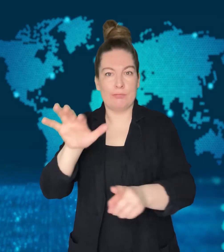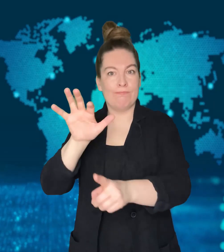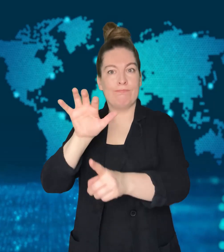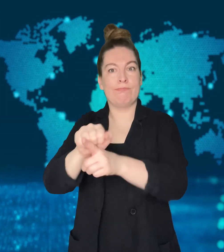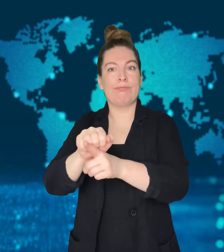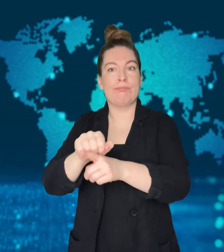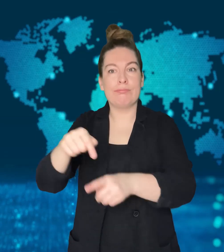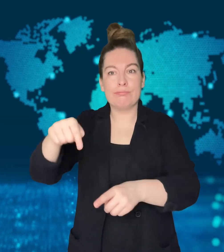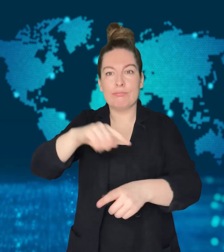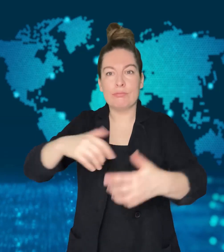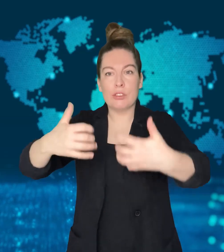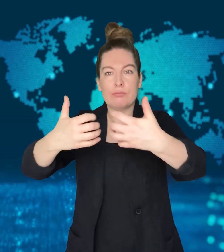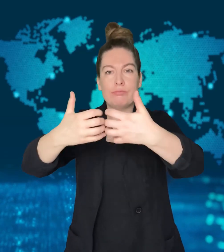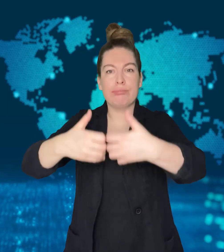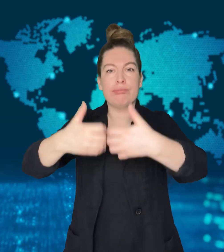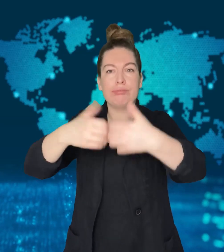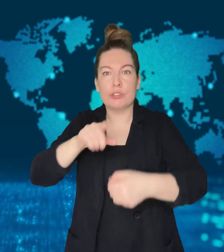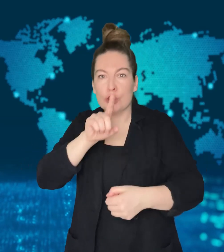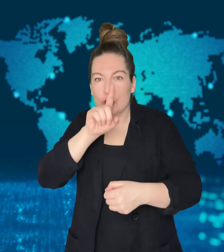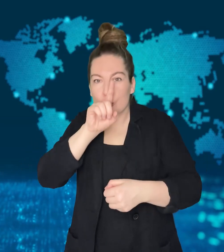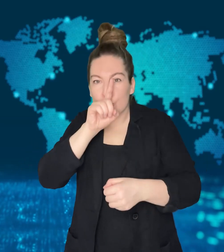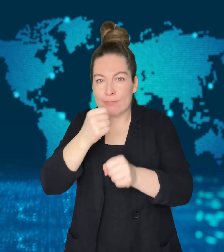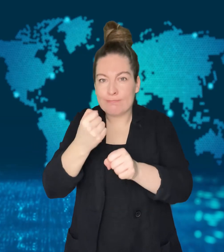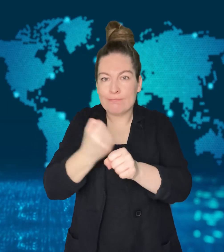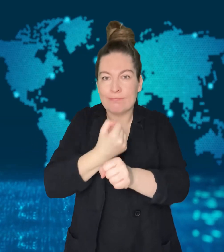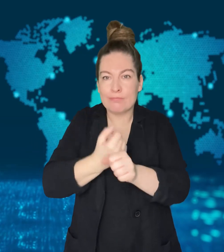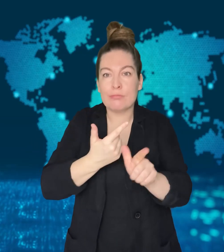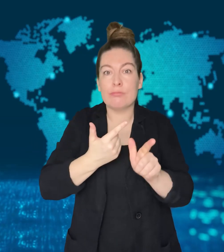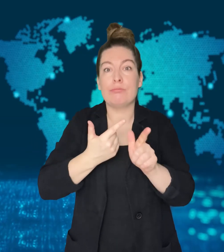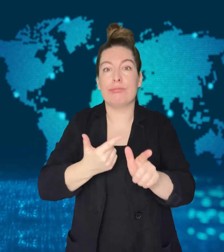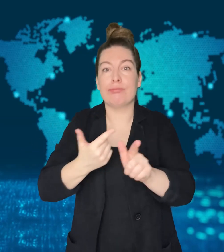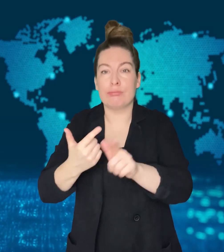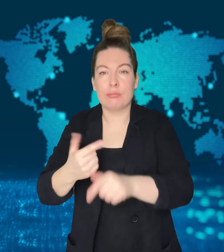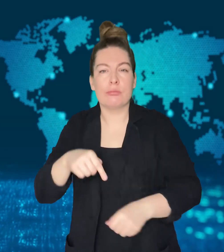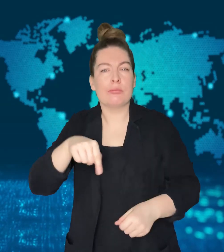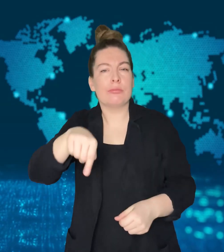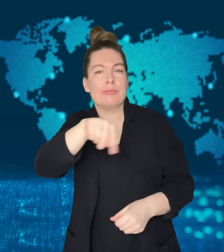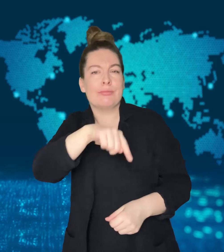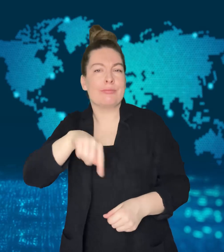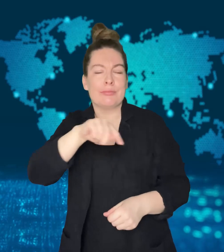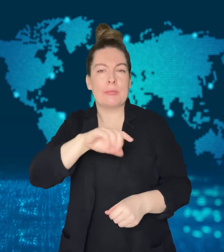in Jharkhand have busted an illegal arms factory.